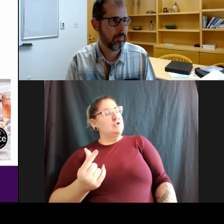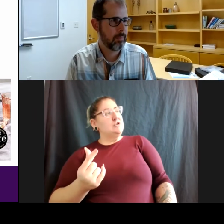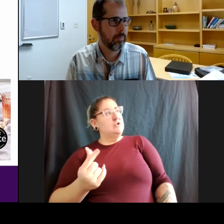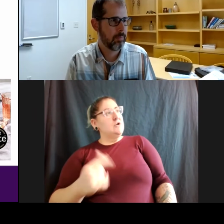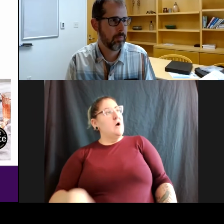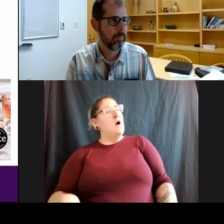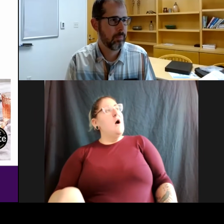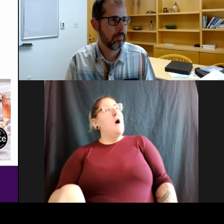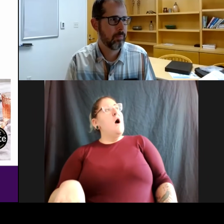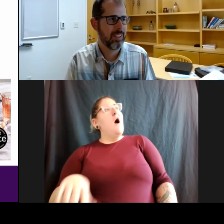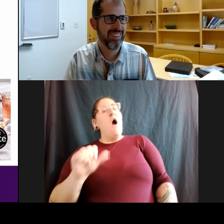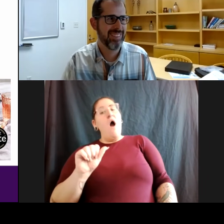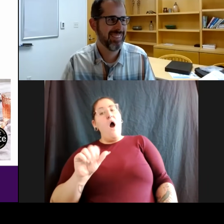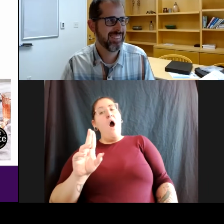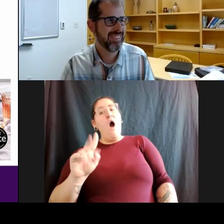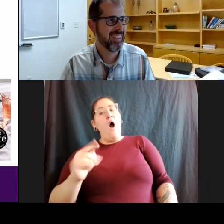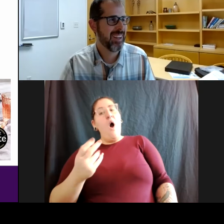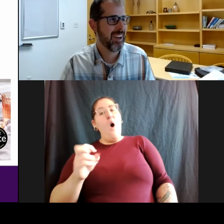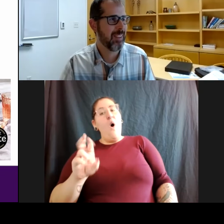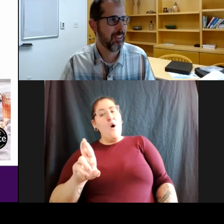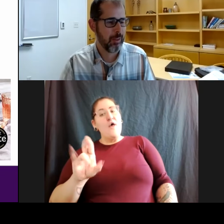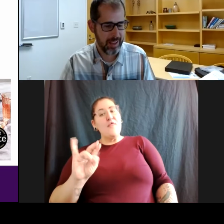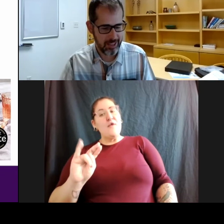guide. I can never say it, I just want to say Arthur.